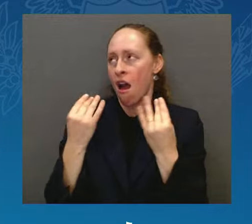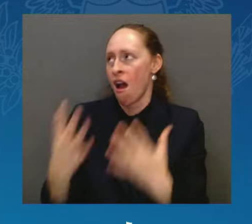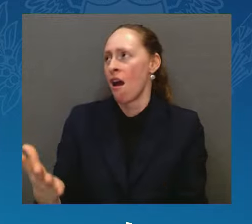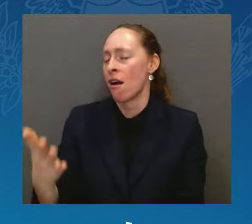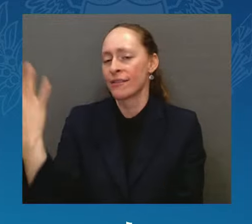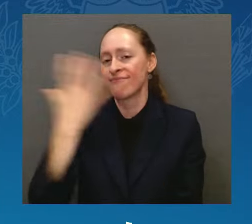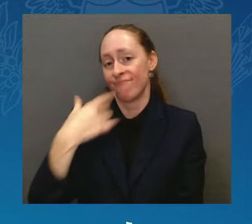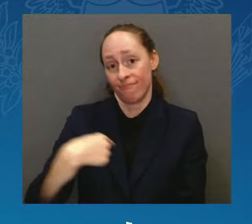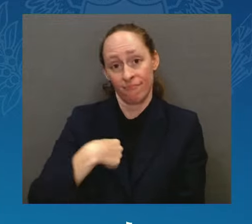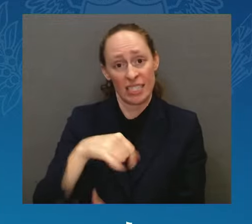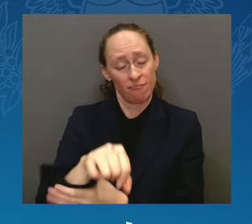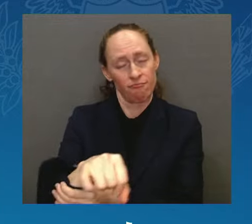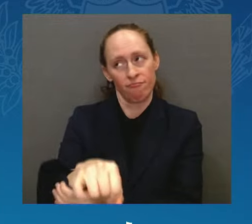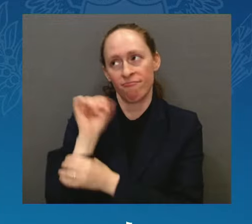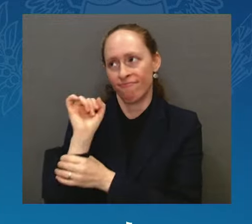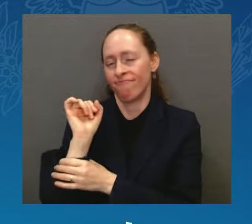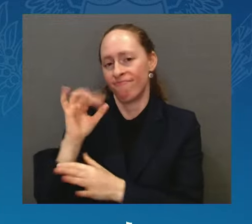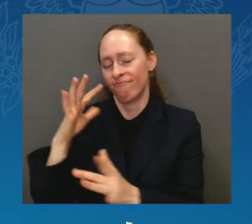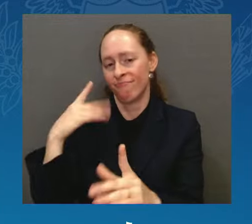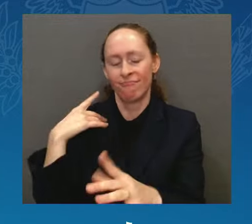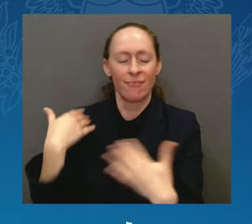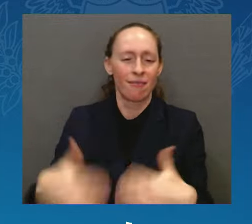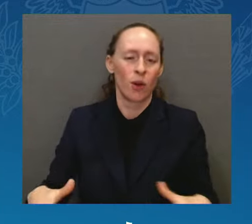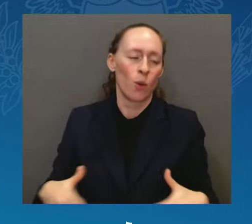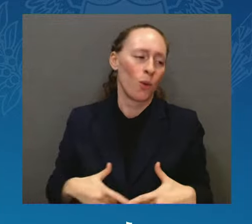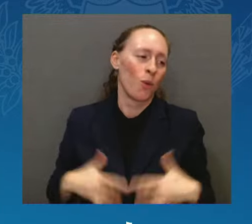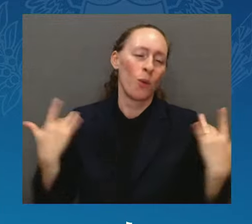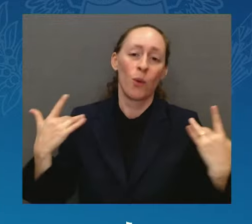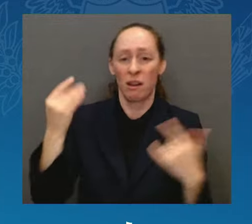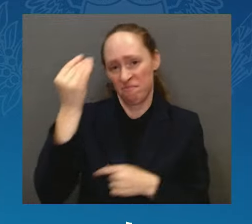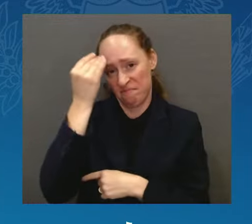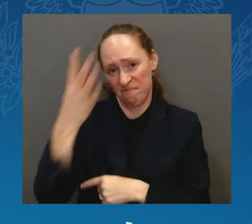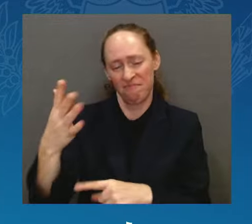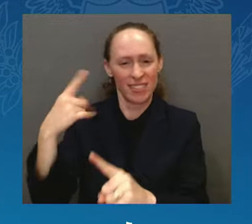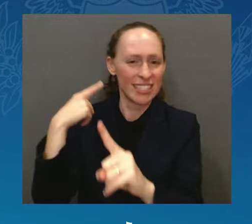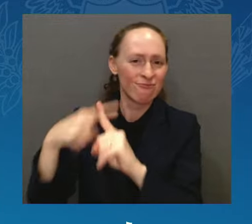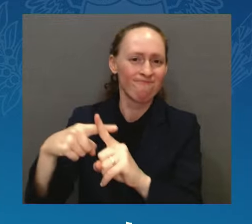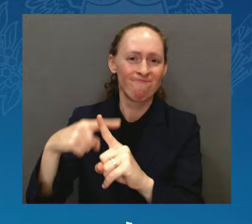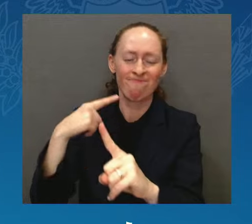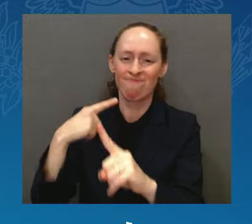about the future of our country. In this process, I have been able to convene our best